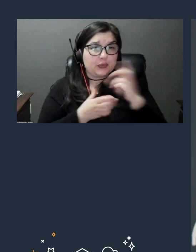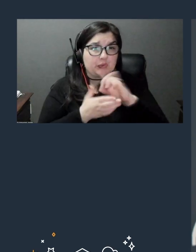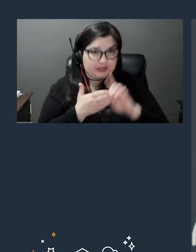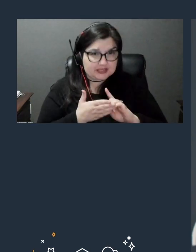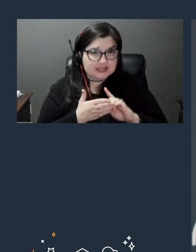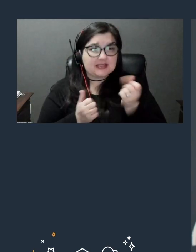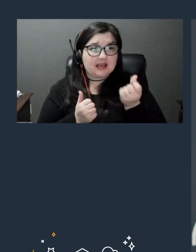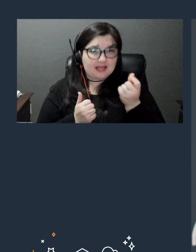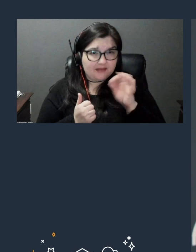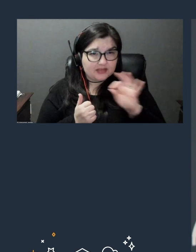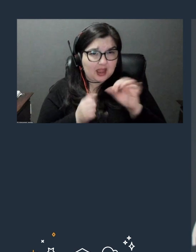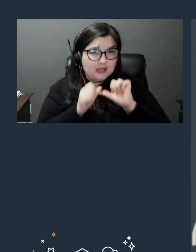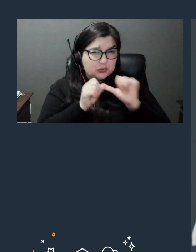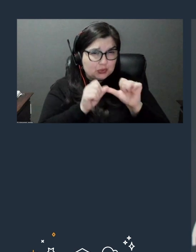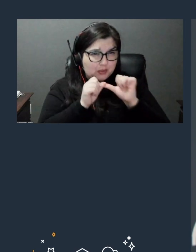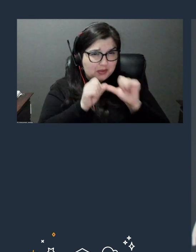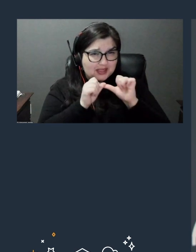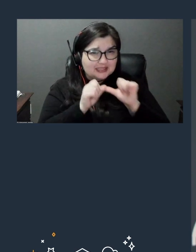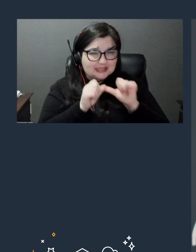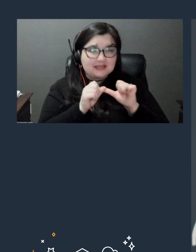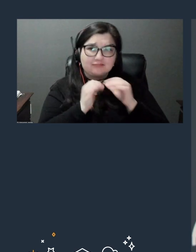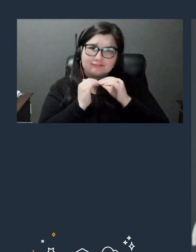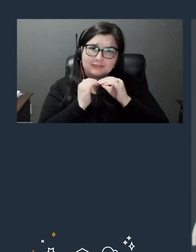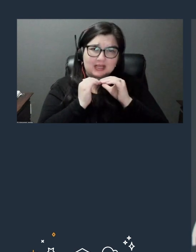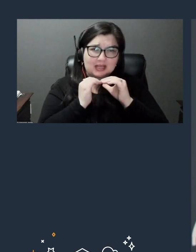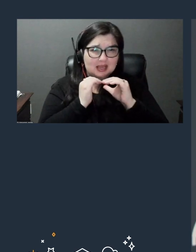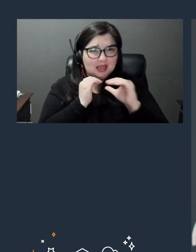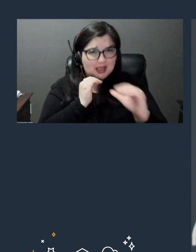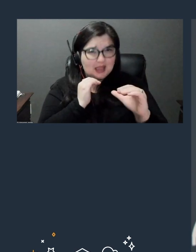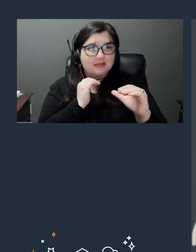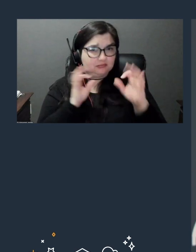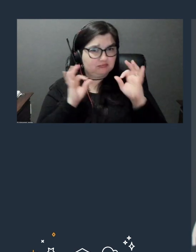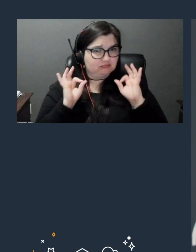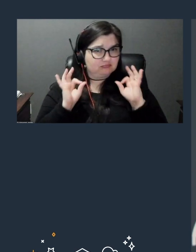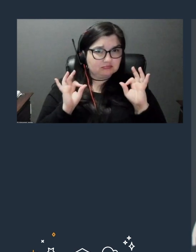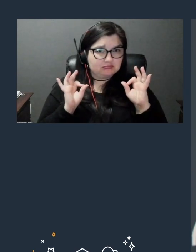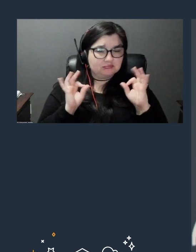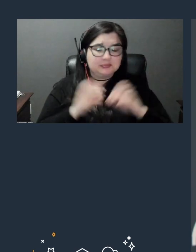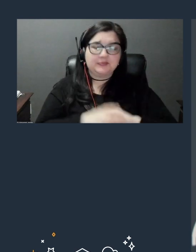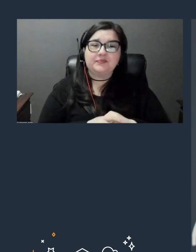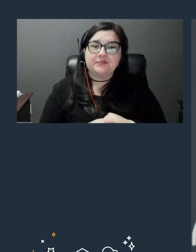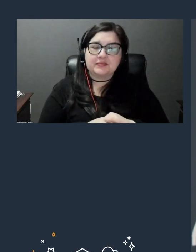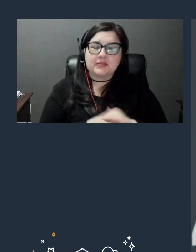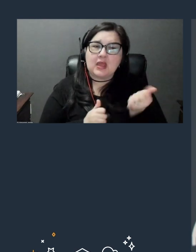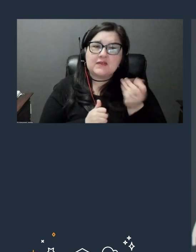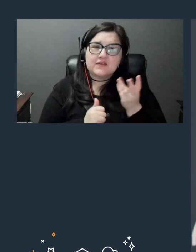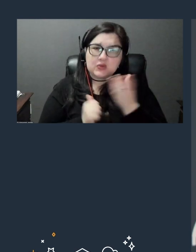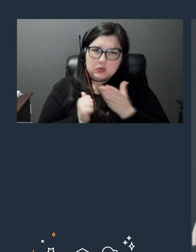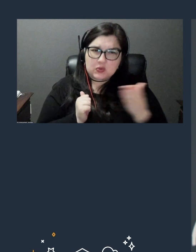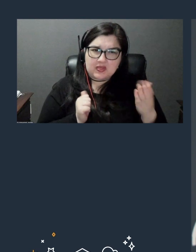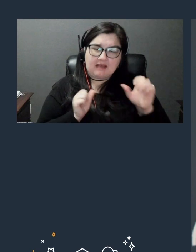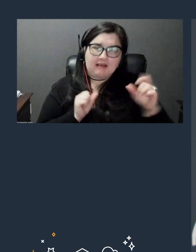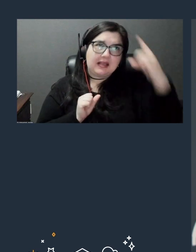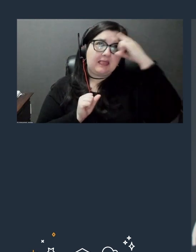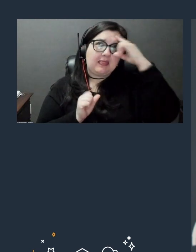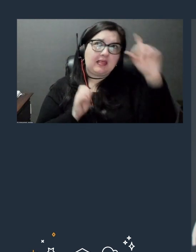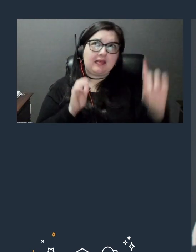So durability is table stakes for us. So couple of indications that I can think of would be first,